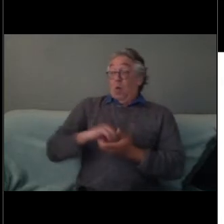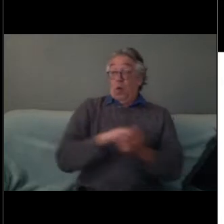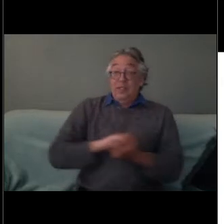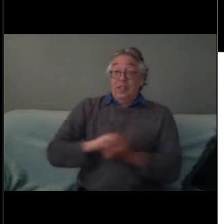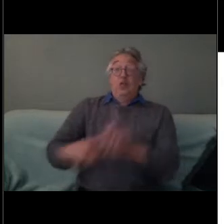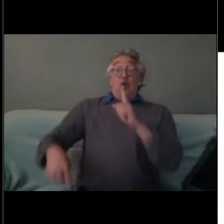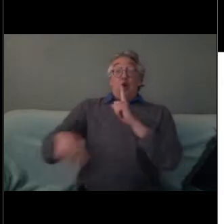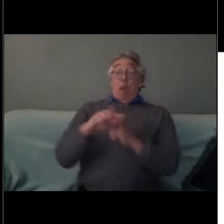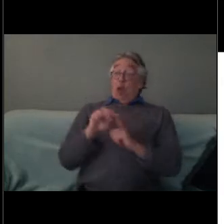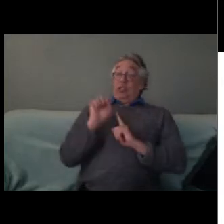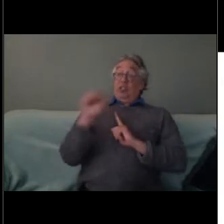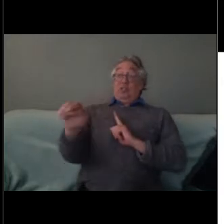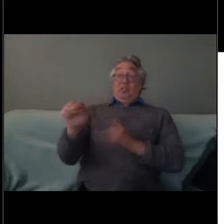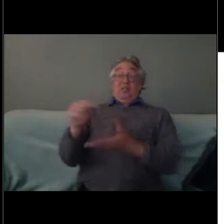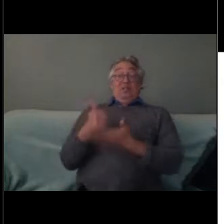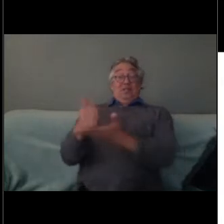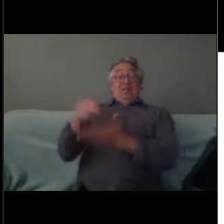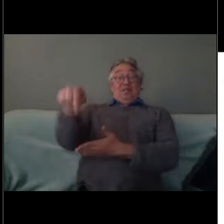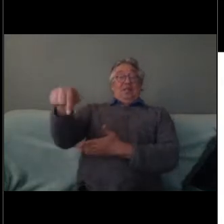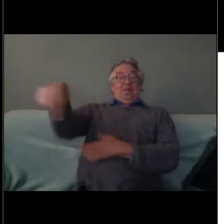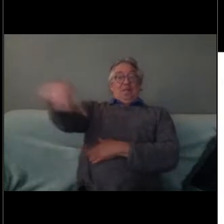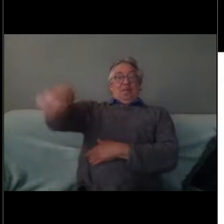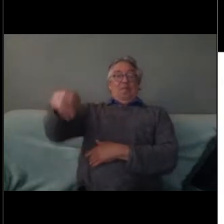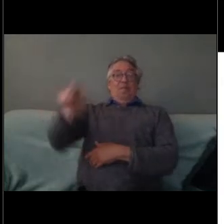And actually why we need a project like this